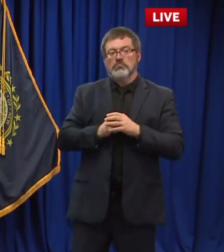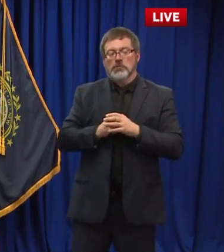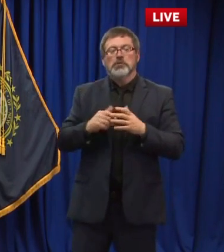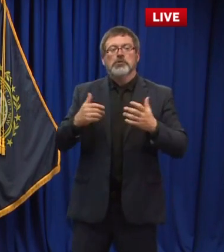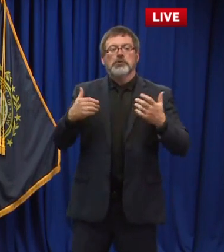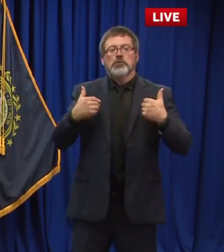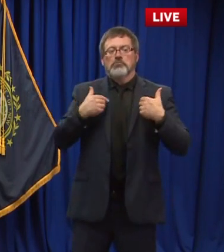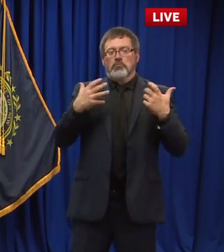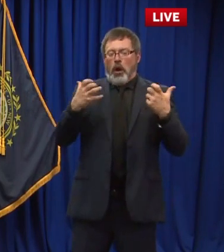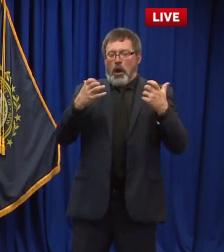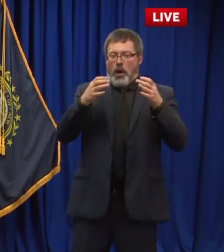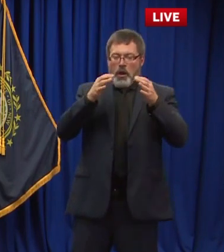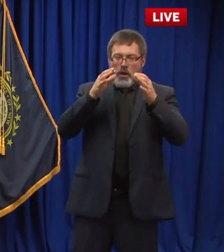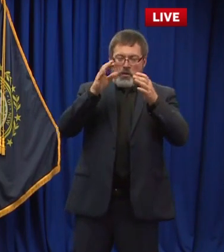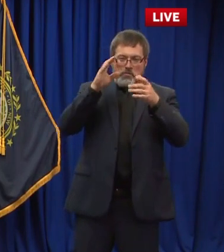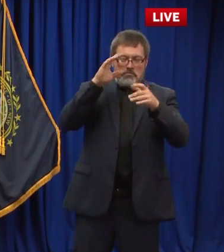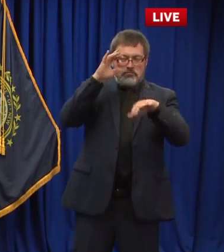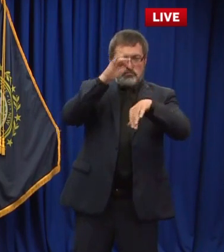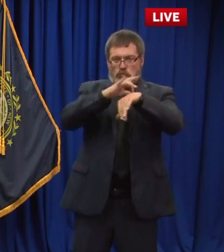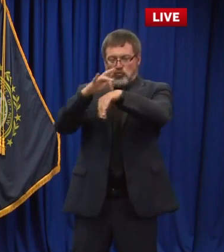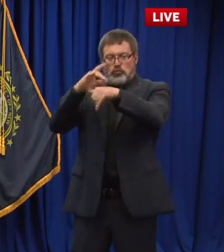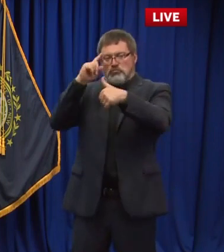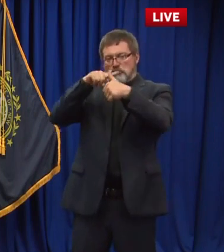LONG TERM.